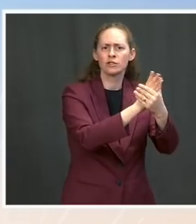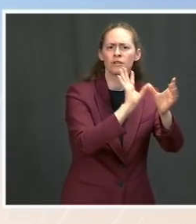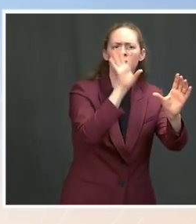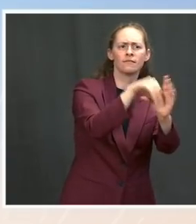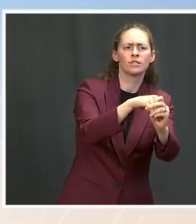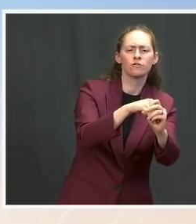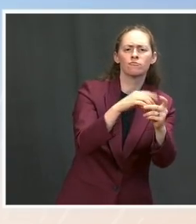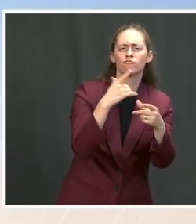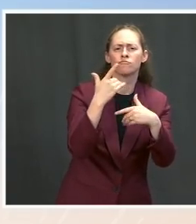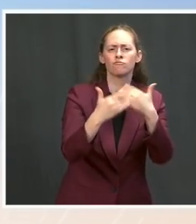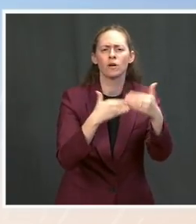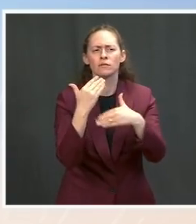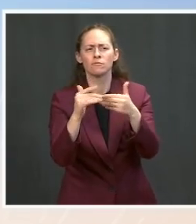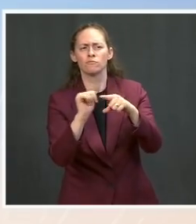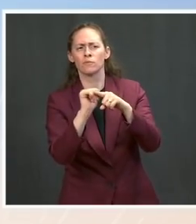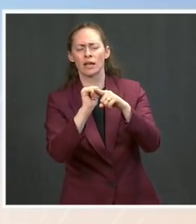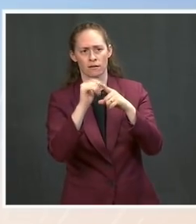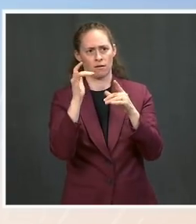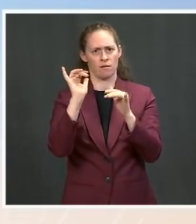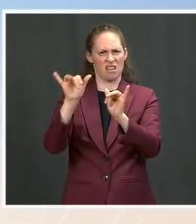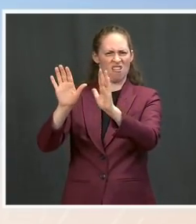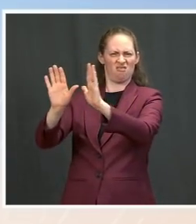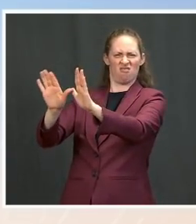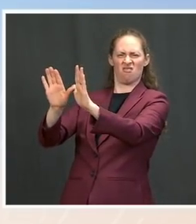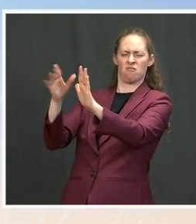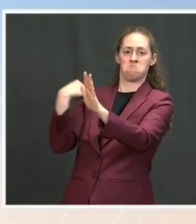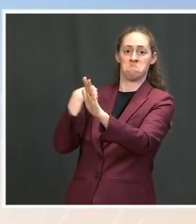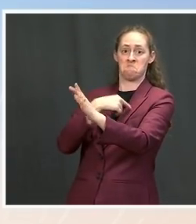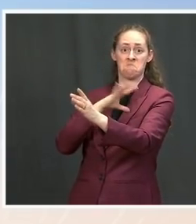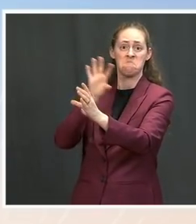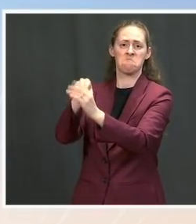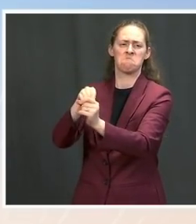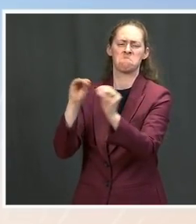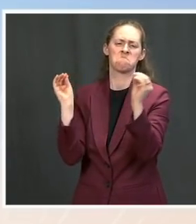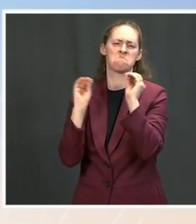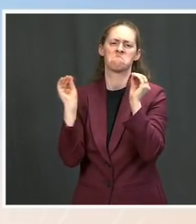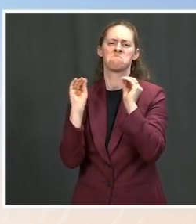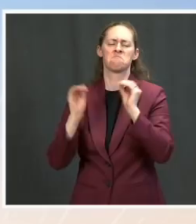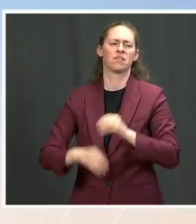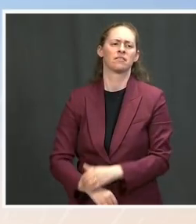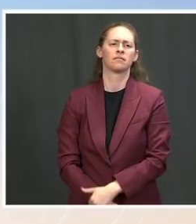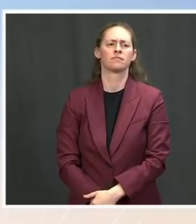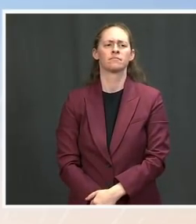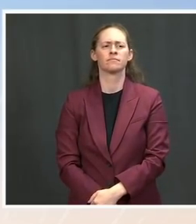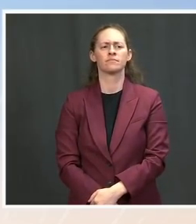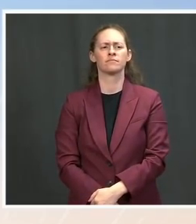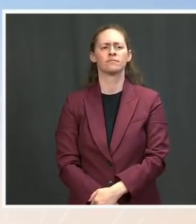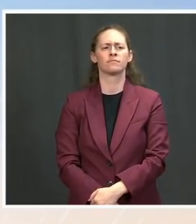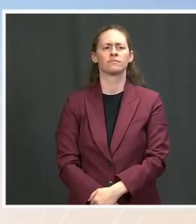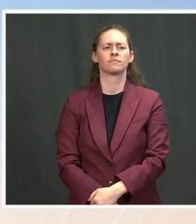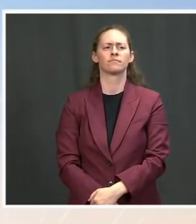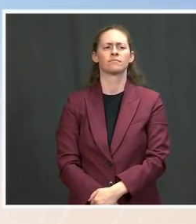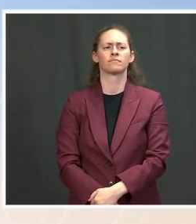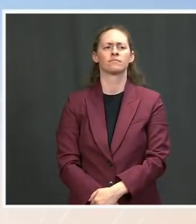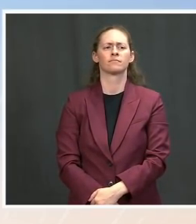The Press: The President also recently named three people to the Chemical Safety Board, which had been down to one of five board members for the last year.